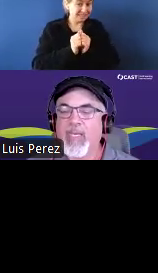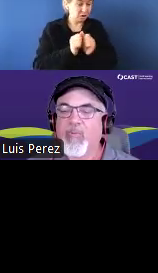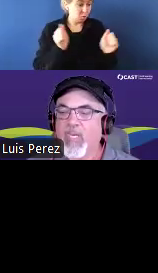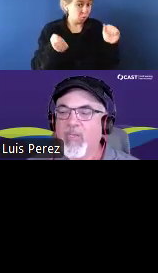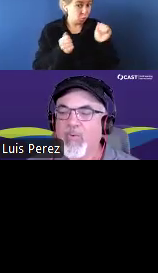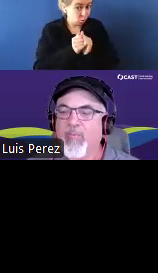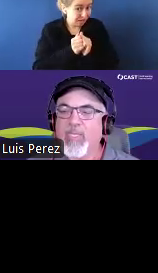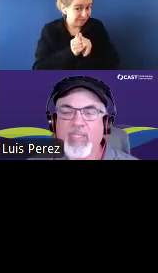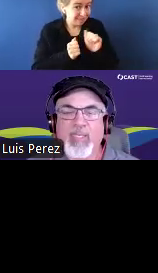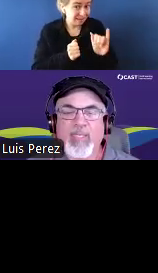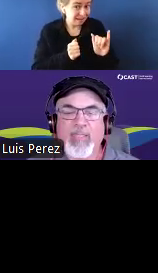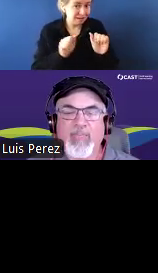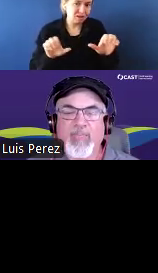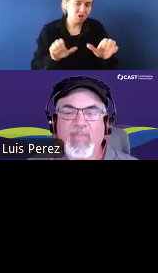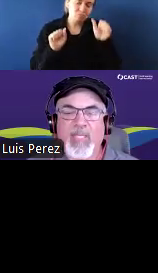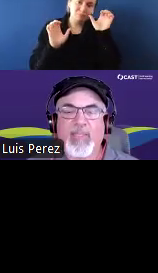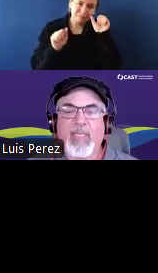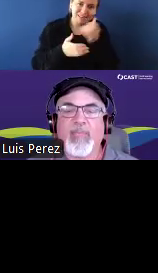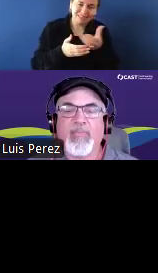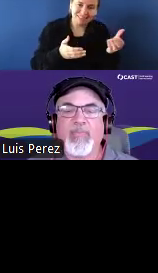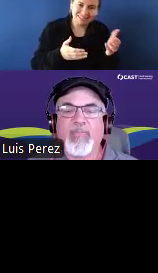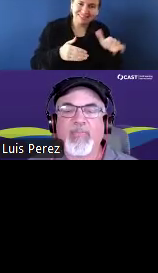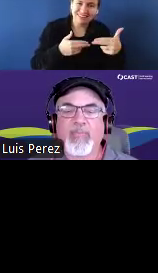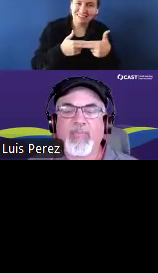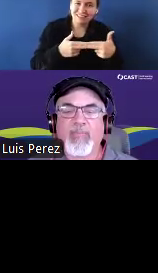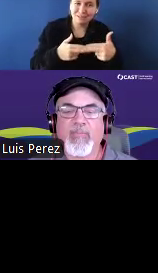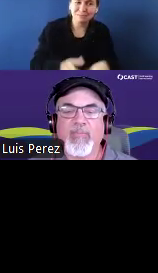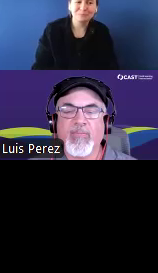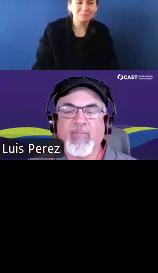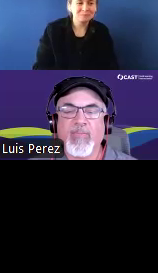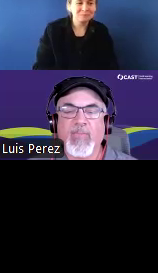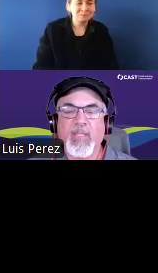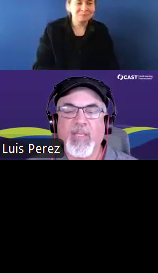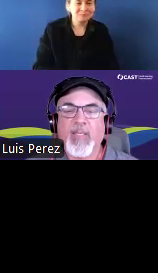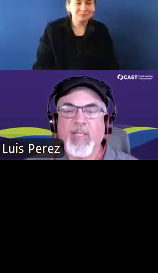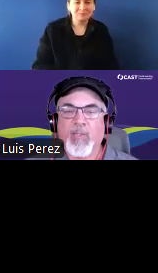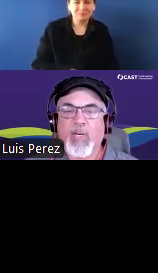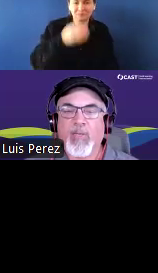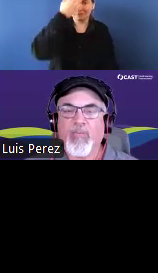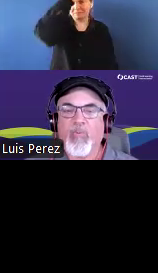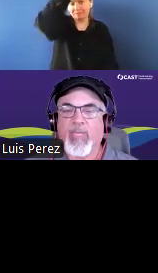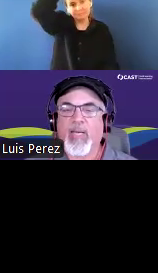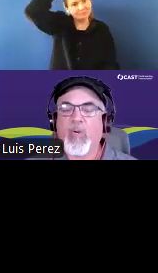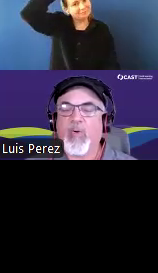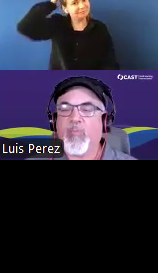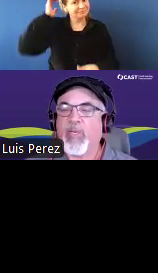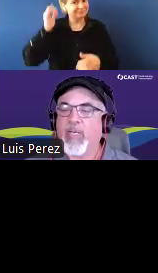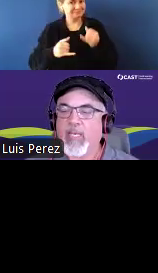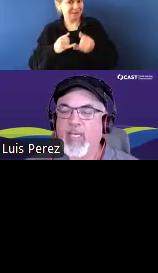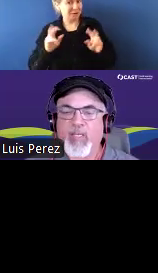we can do amazing things. Next slide. So, I'll leave you with that quote, but again,